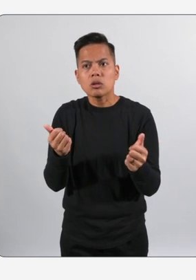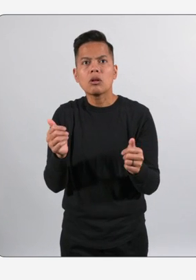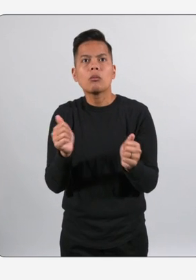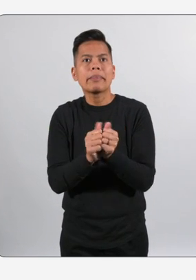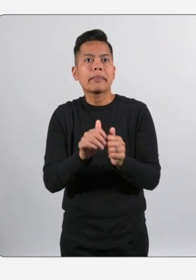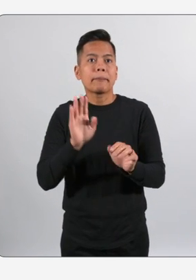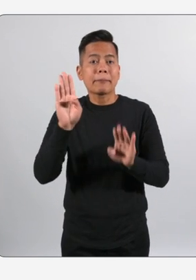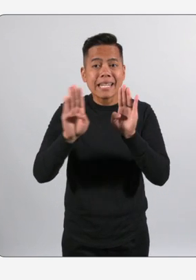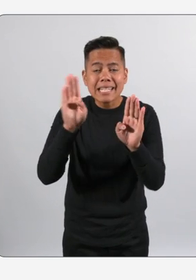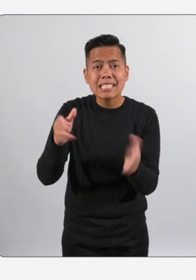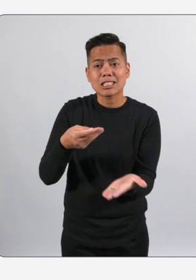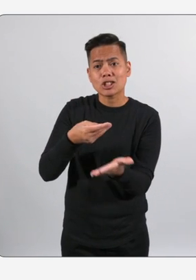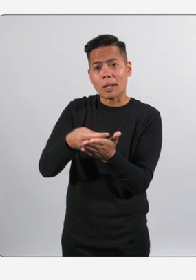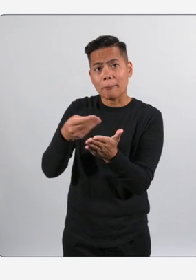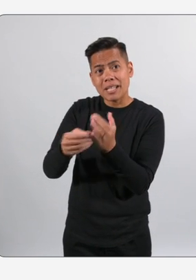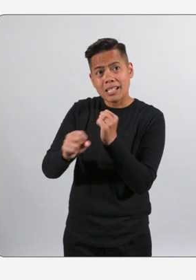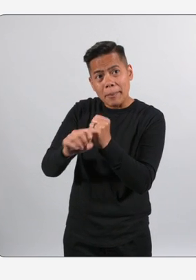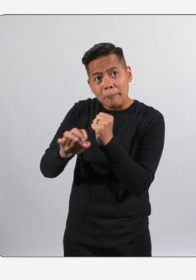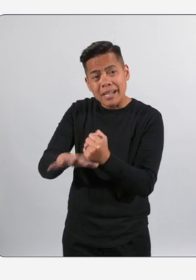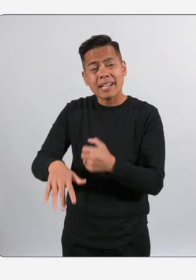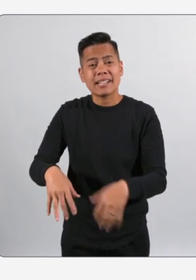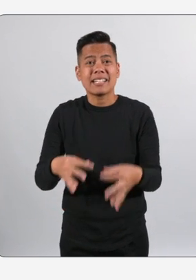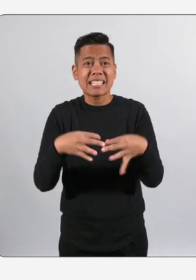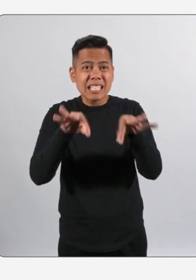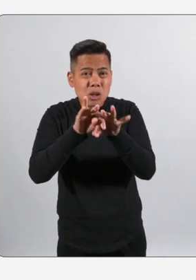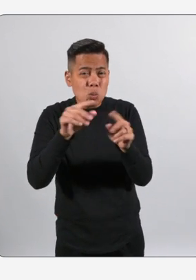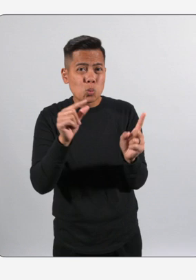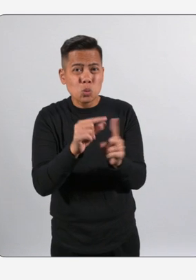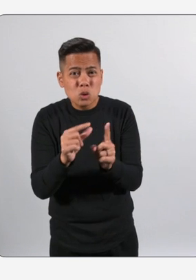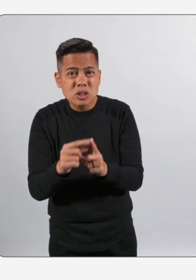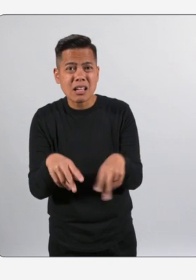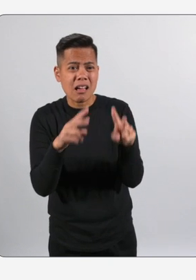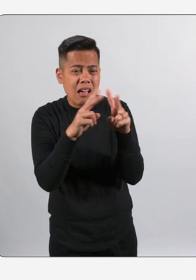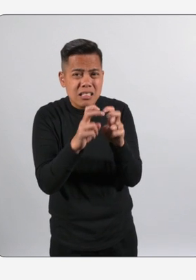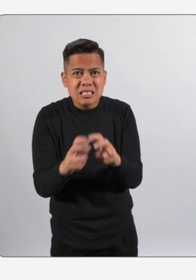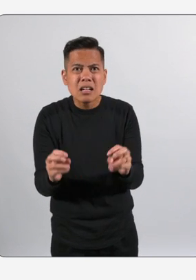shopping campaigns, keywords, analytics, and so much more.